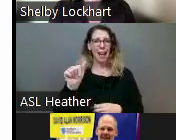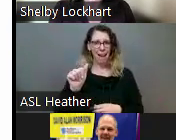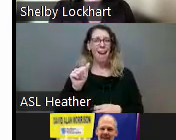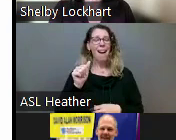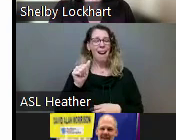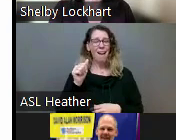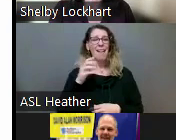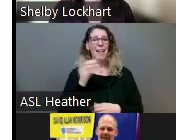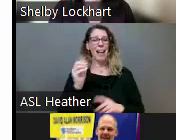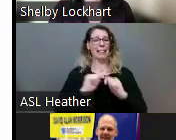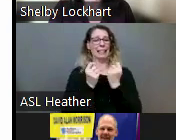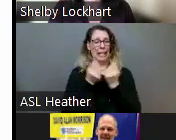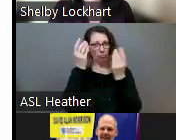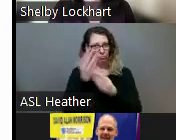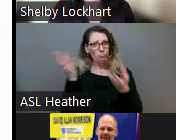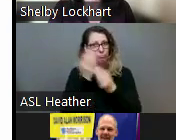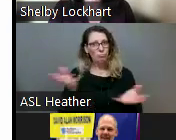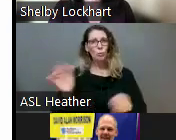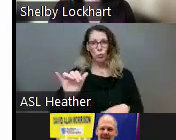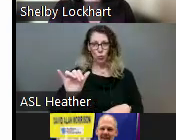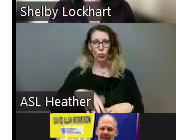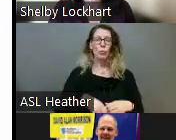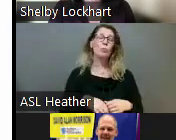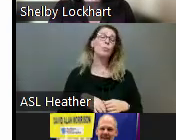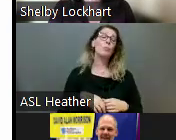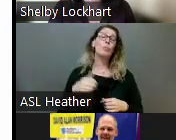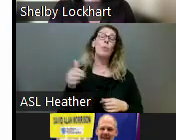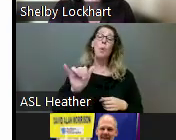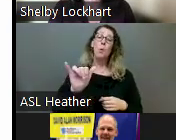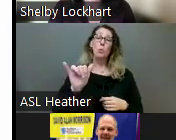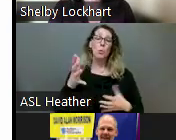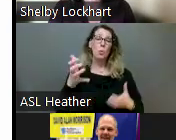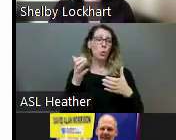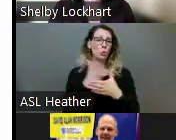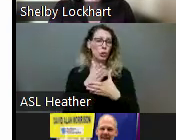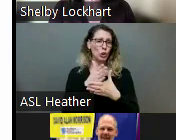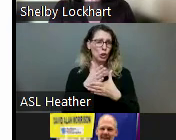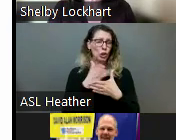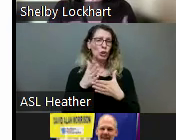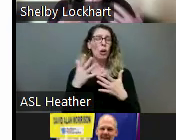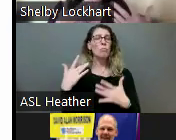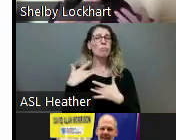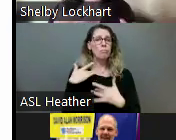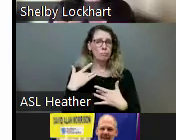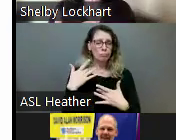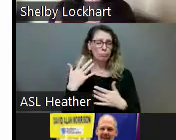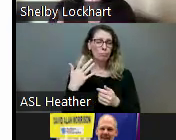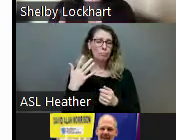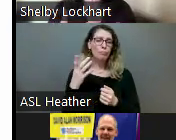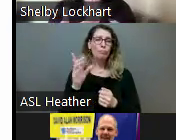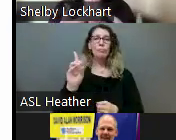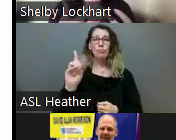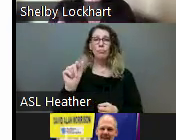visual data. The other thing that I'll share is often times when the data champion and the Tier 1